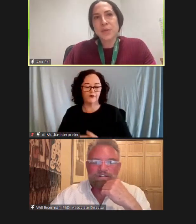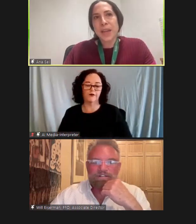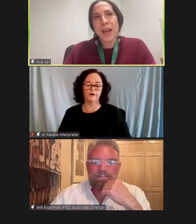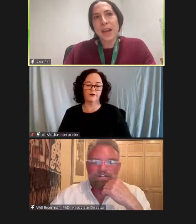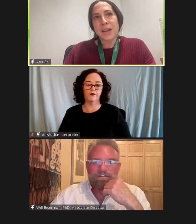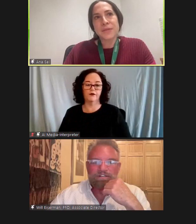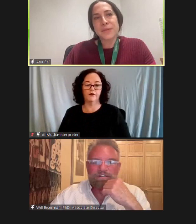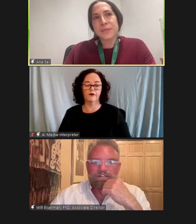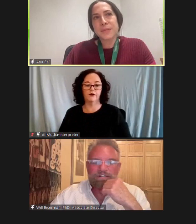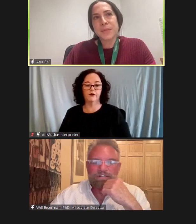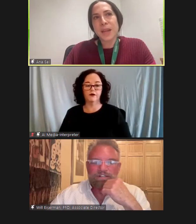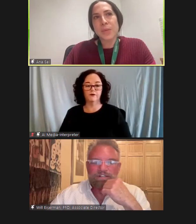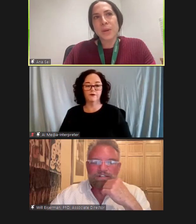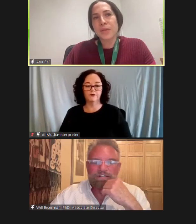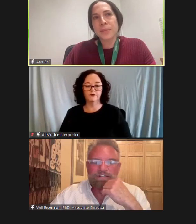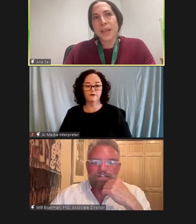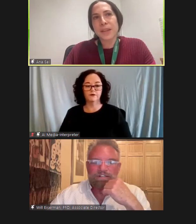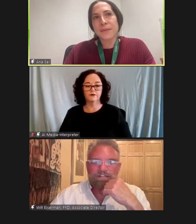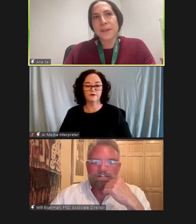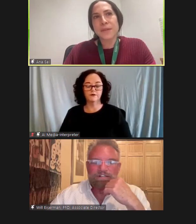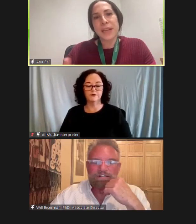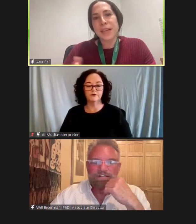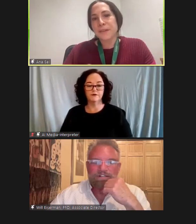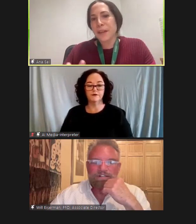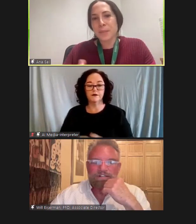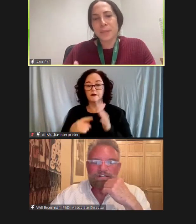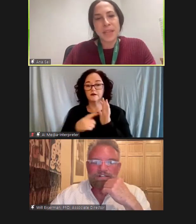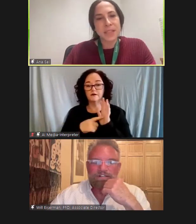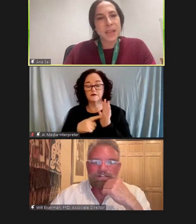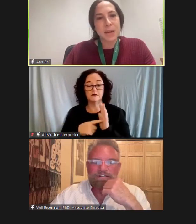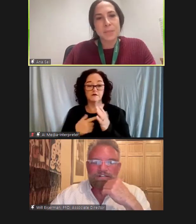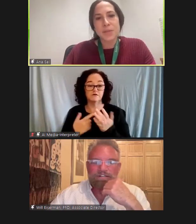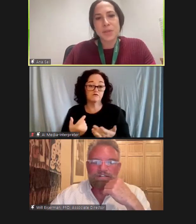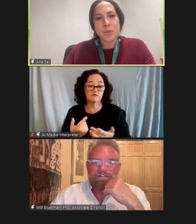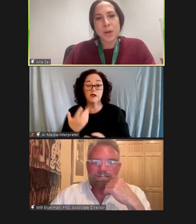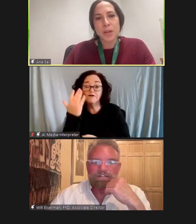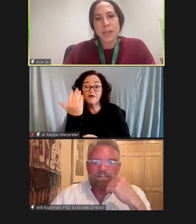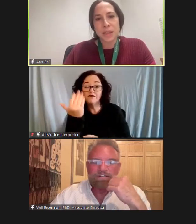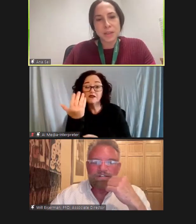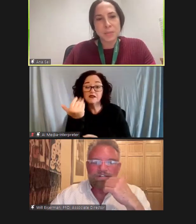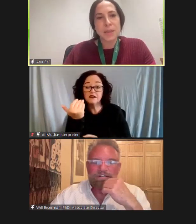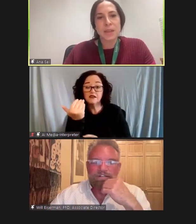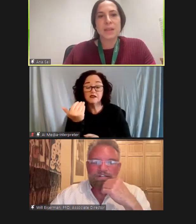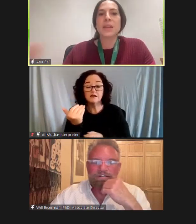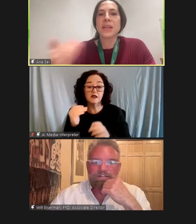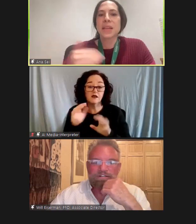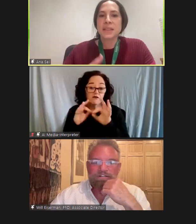have anywhere from like 15 families come